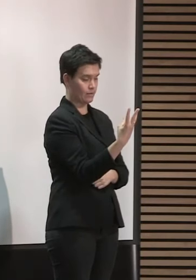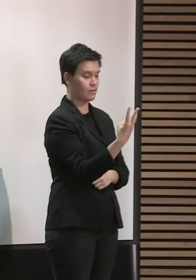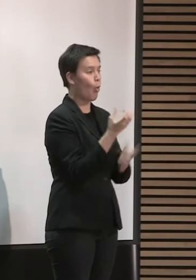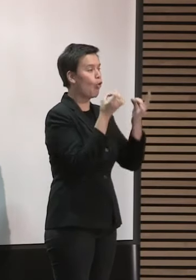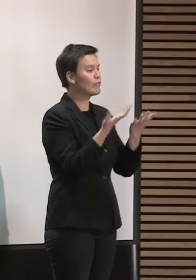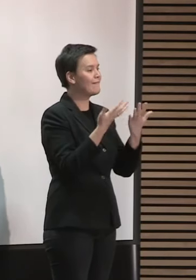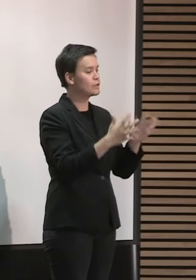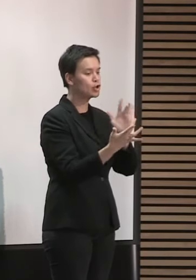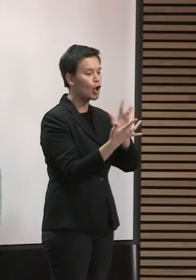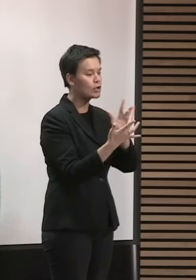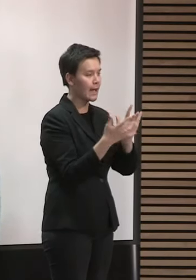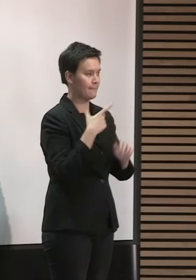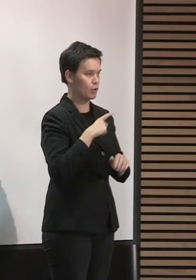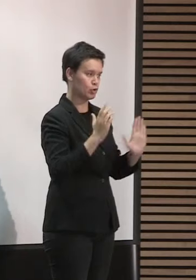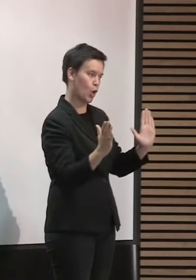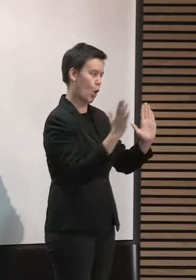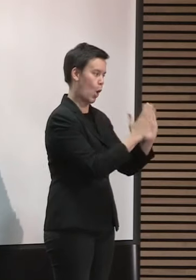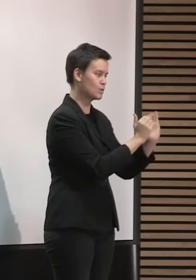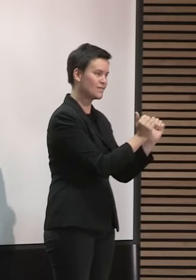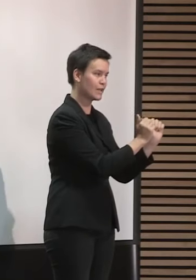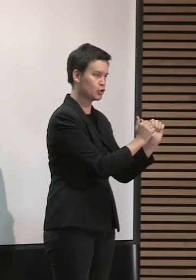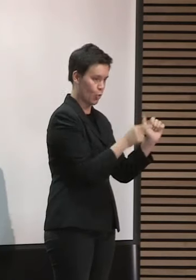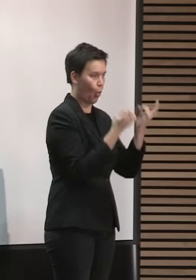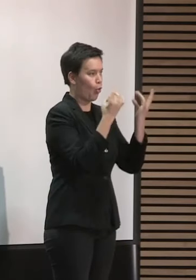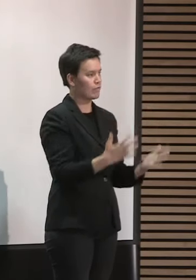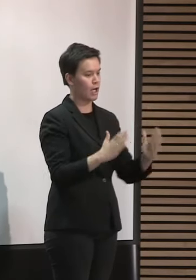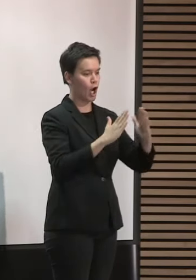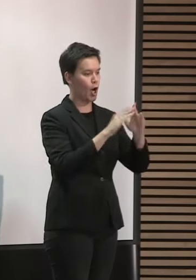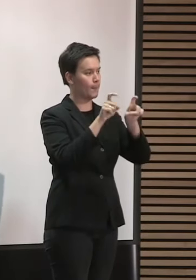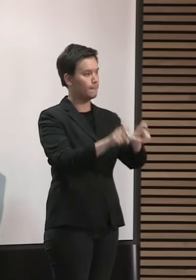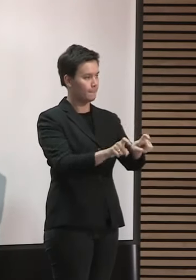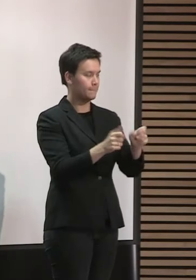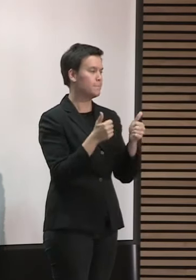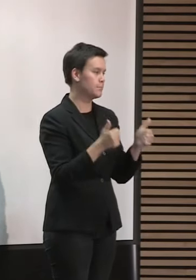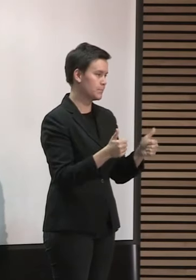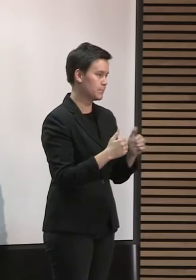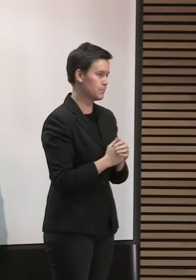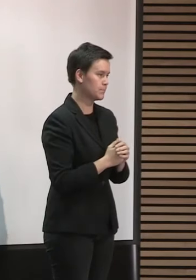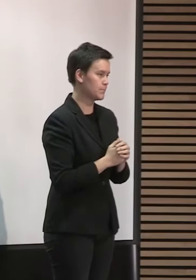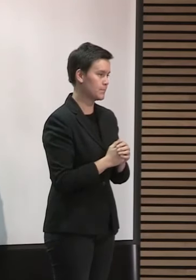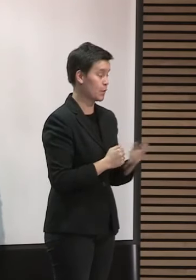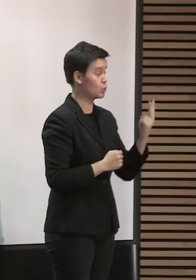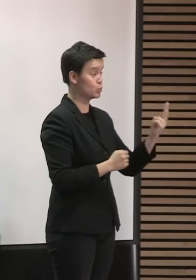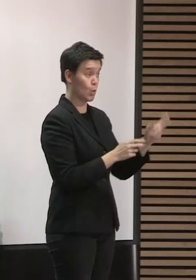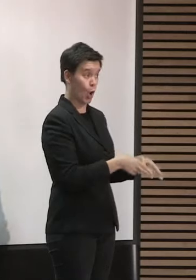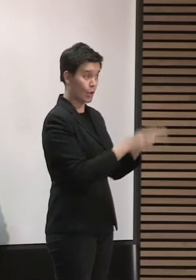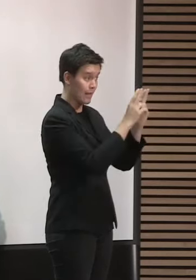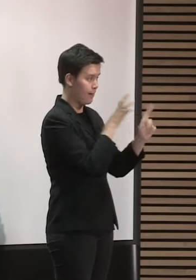those working in MIQ, those who are border-facing and the